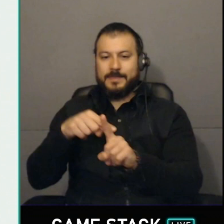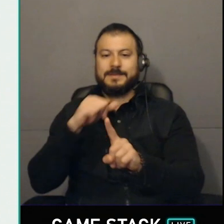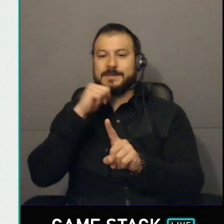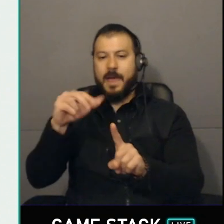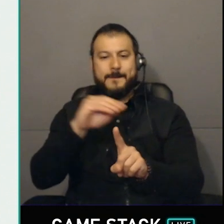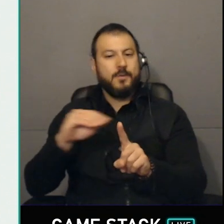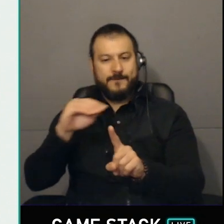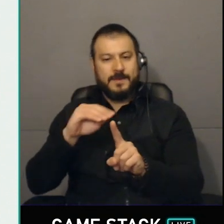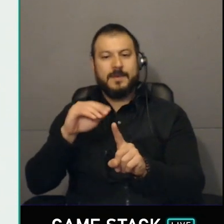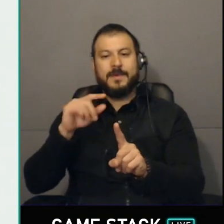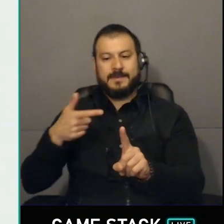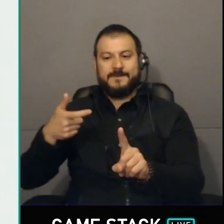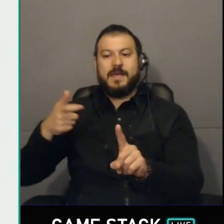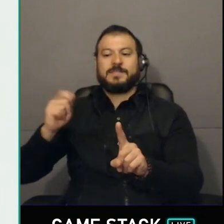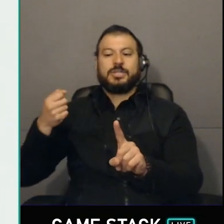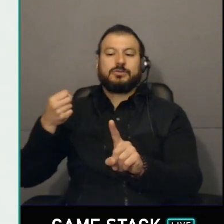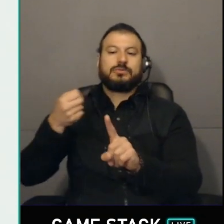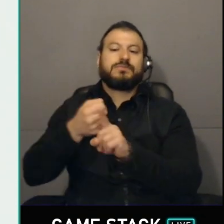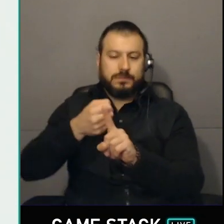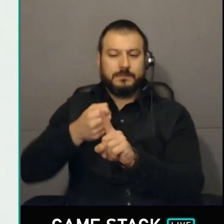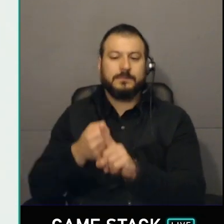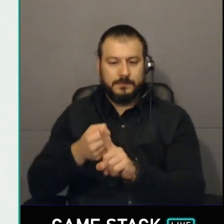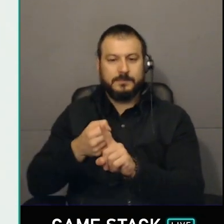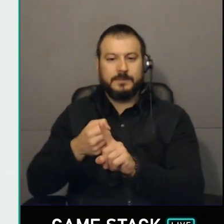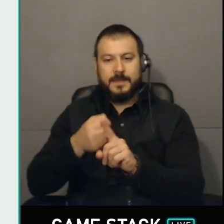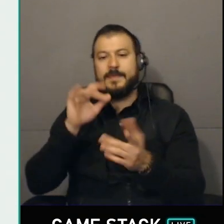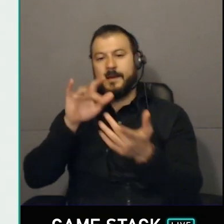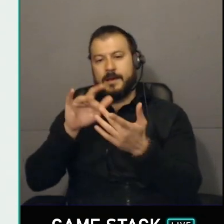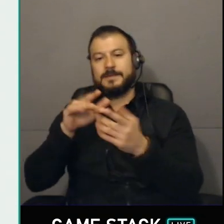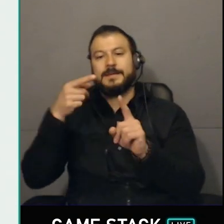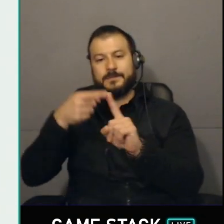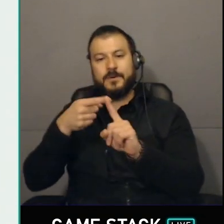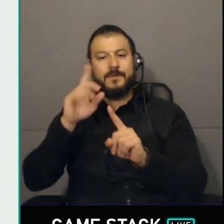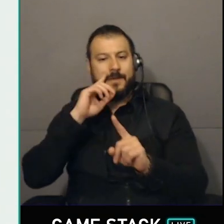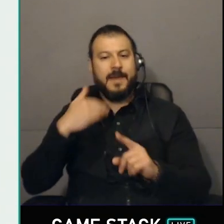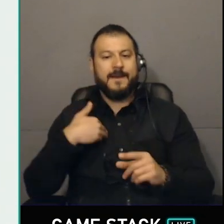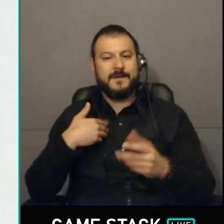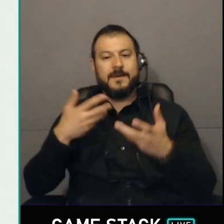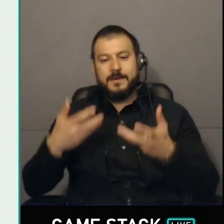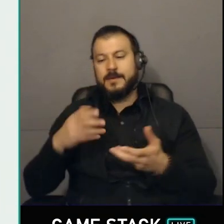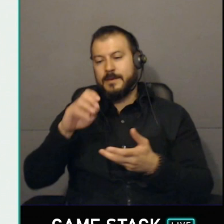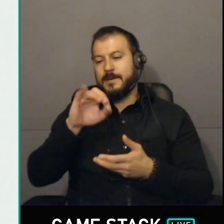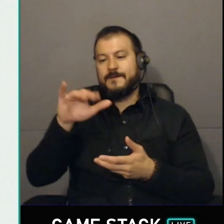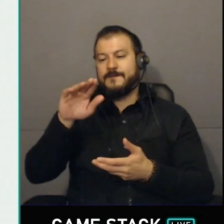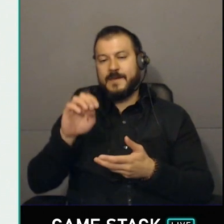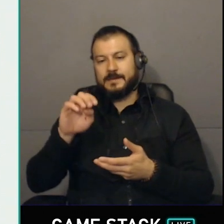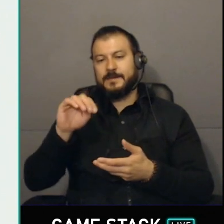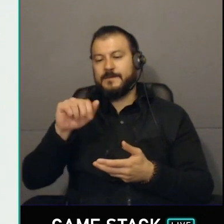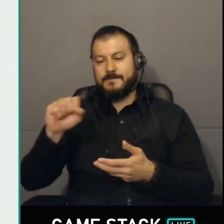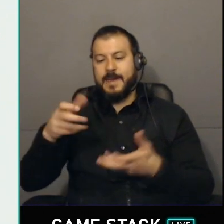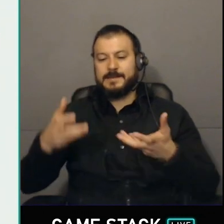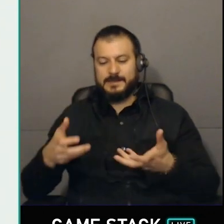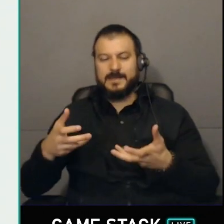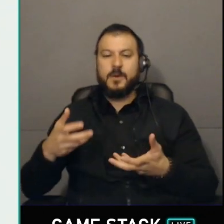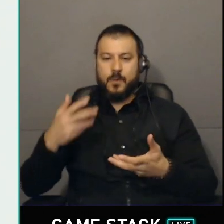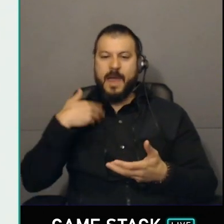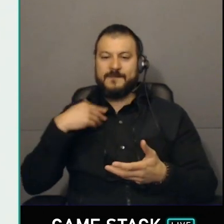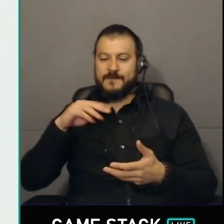there. And the contact point is going to have an effective mass, it's going to have a mass that it feels at that particular point.